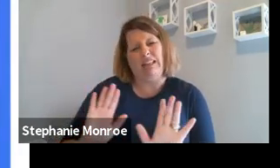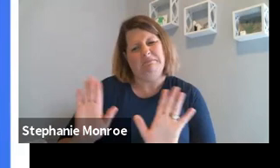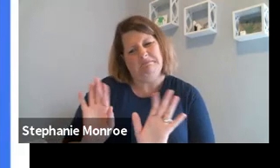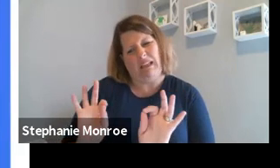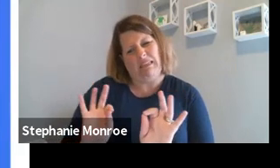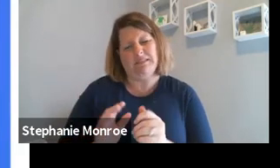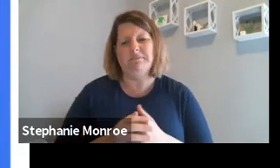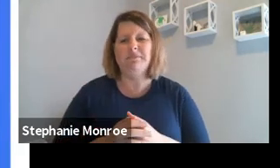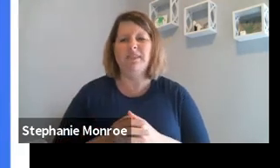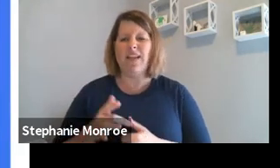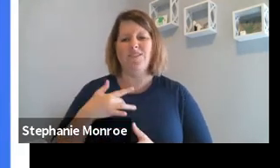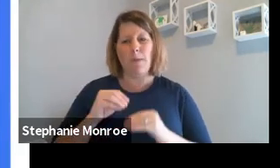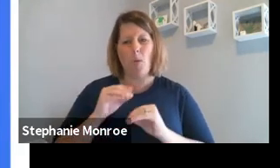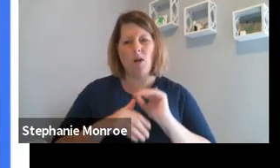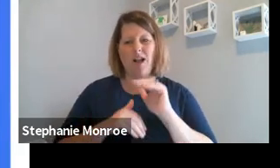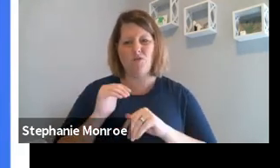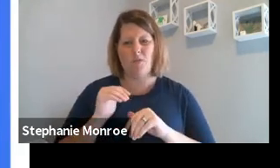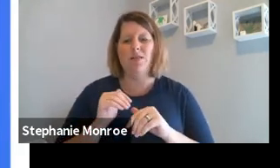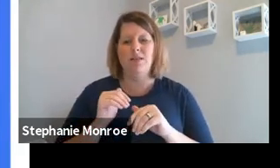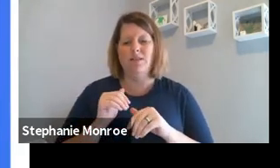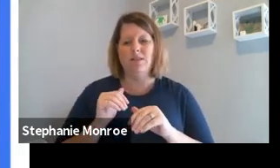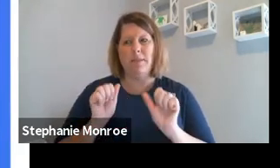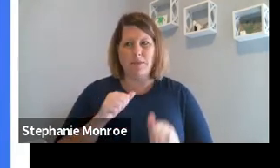to feel more comfortable and to be able to live with it more comfortably,